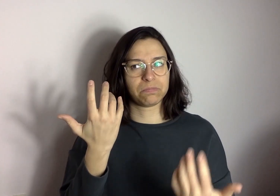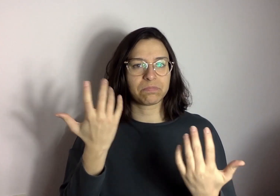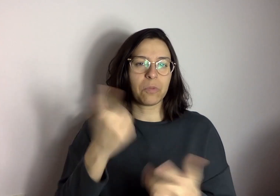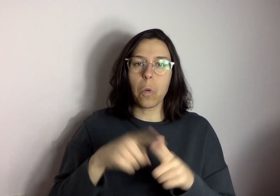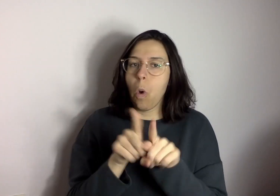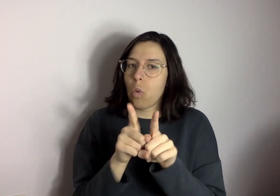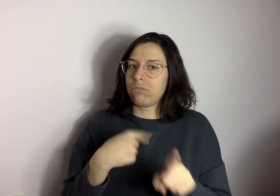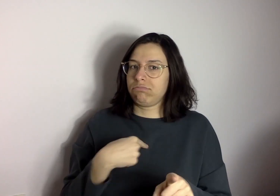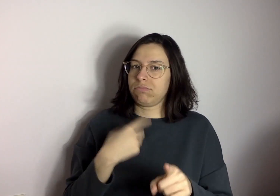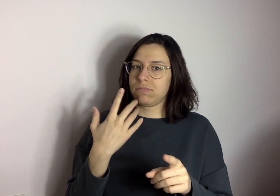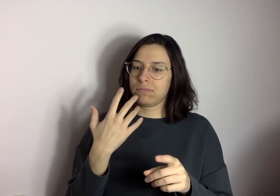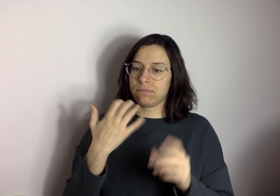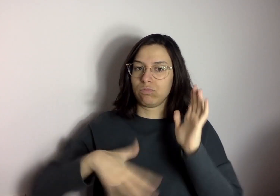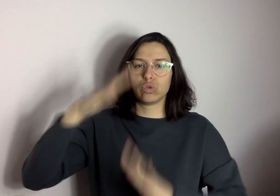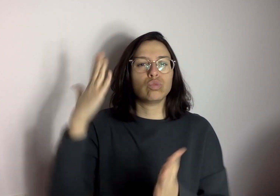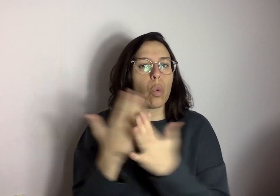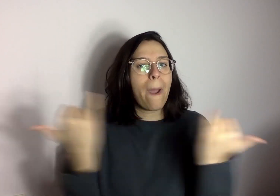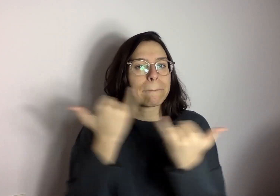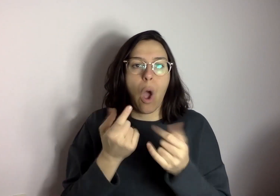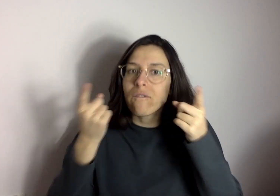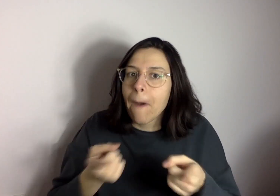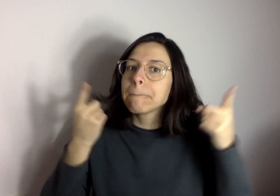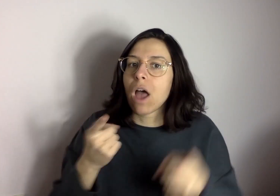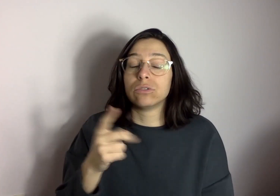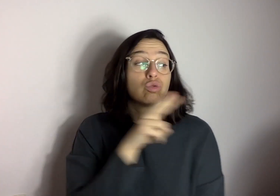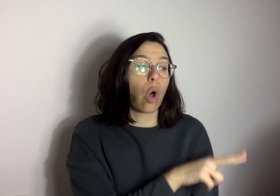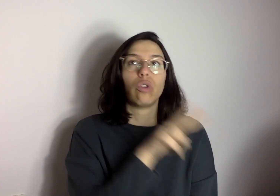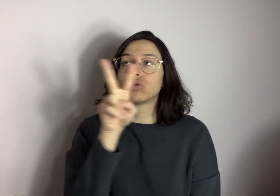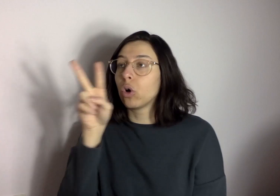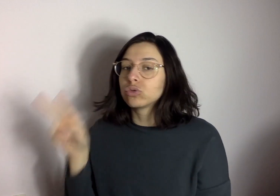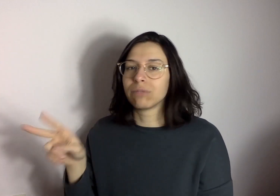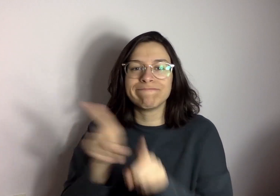Since day one I am very alert I always look in every direction